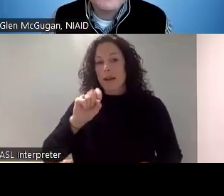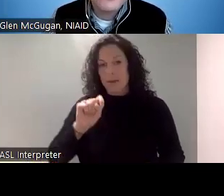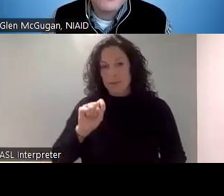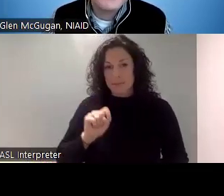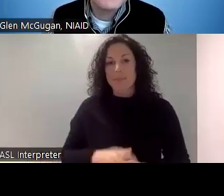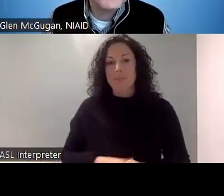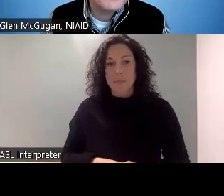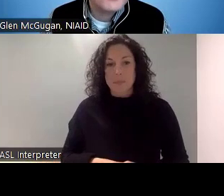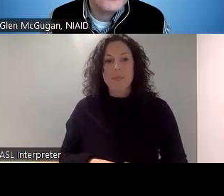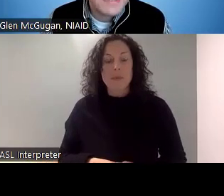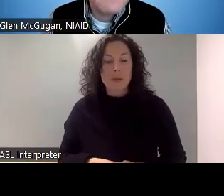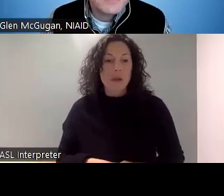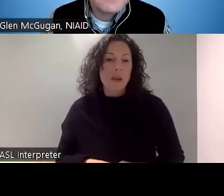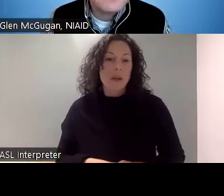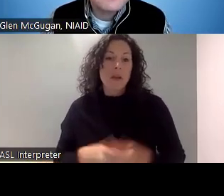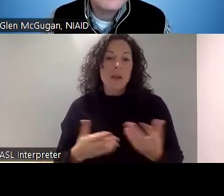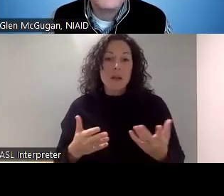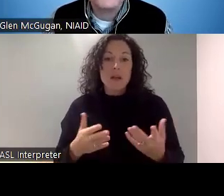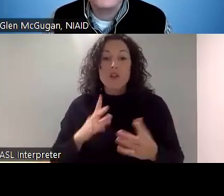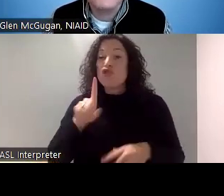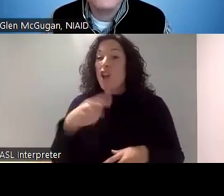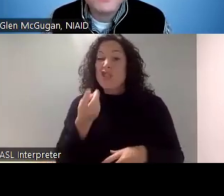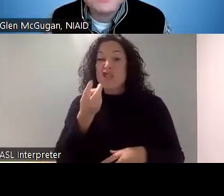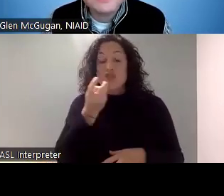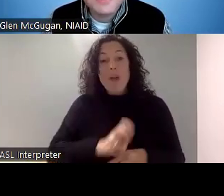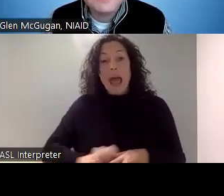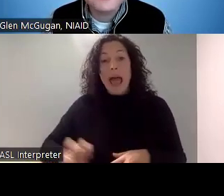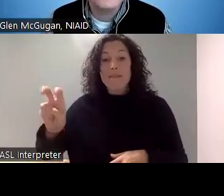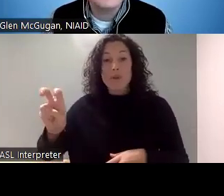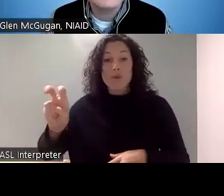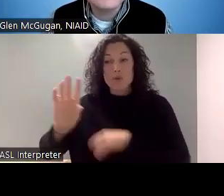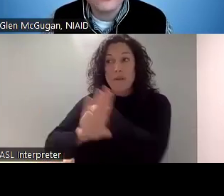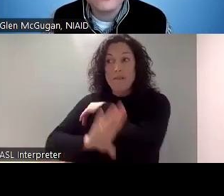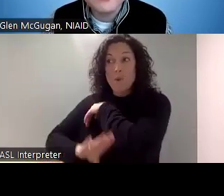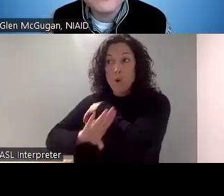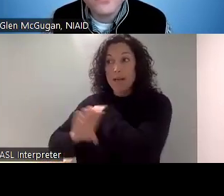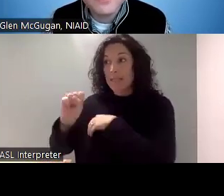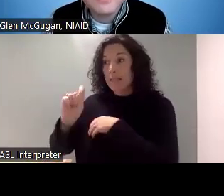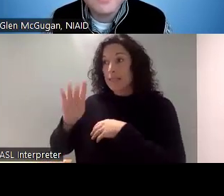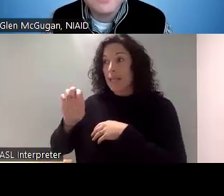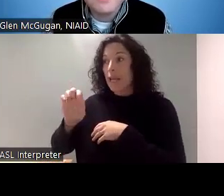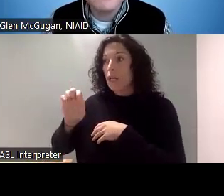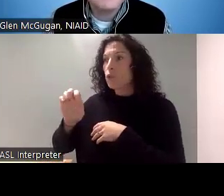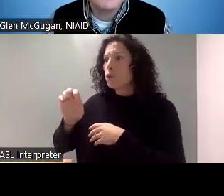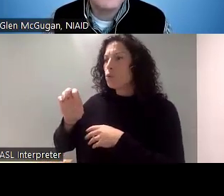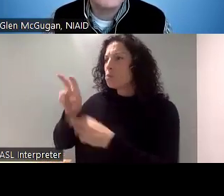Importantly, just traveling to a foreign site to consult with a foreign investigator